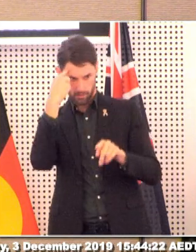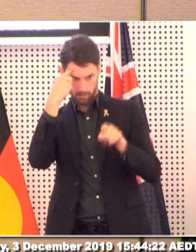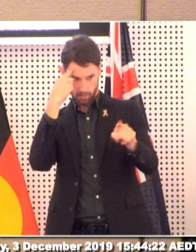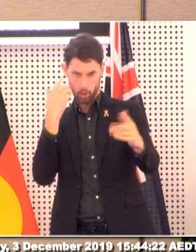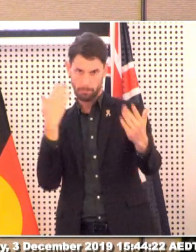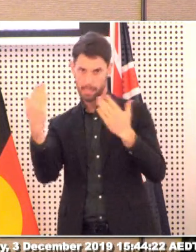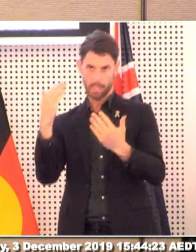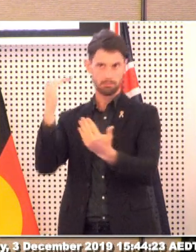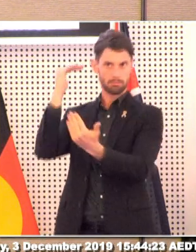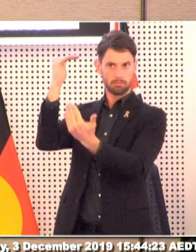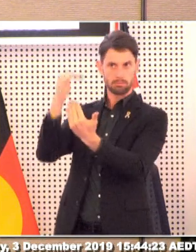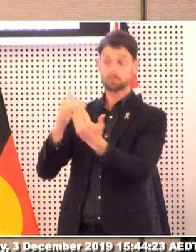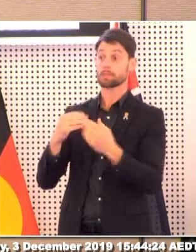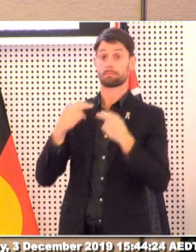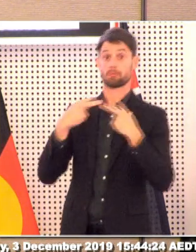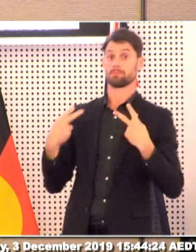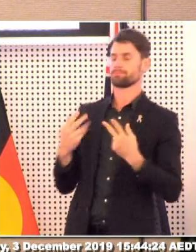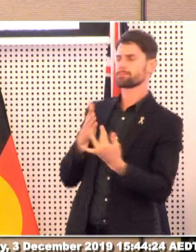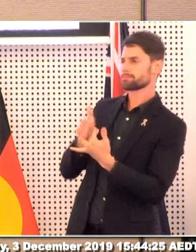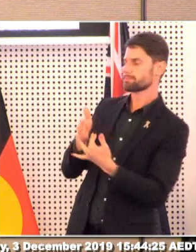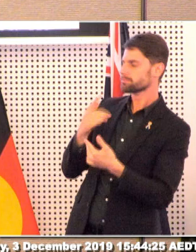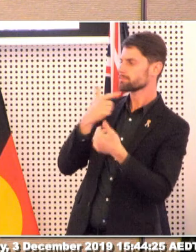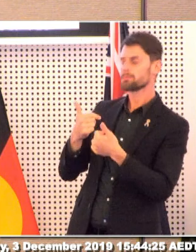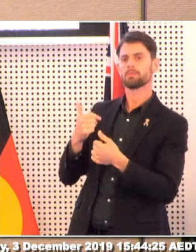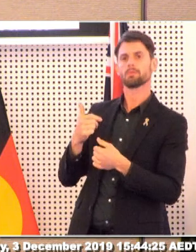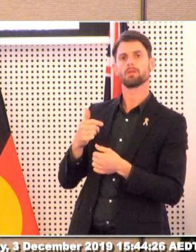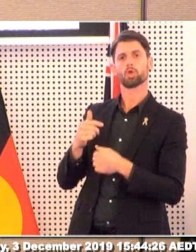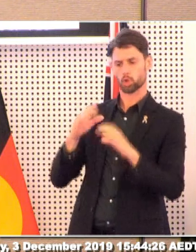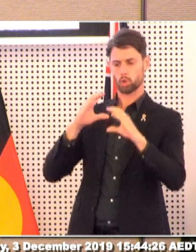So the training with the communication aids are some training about